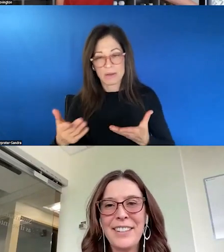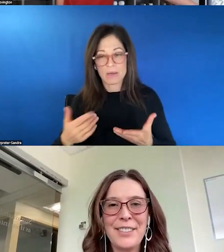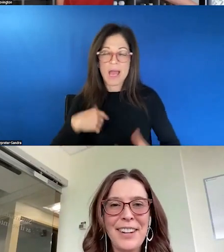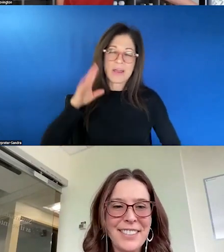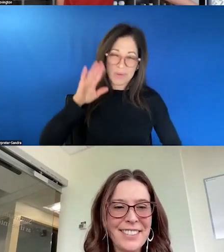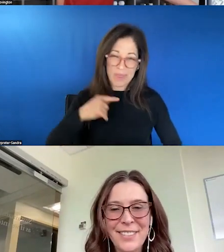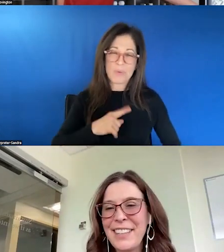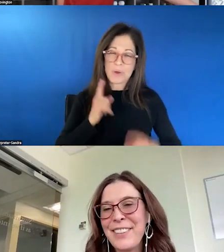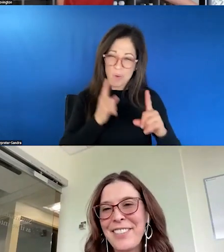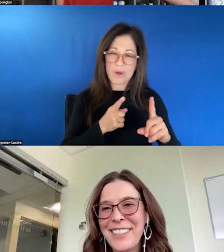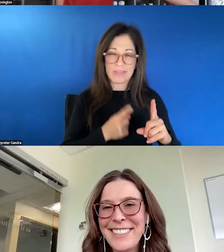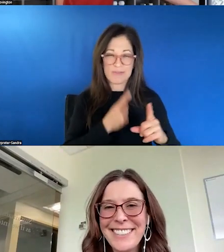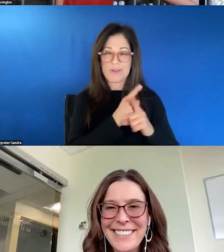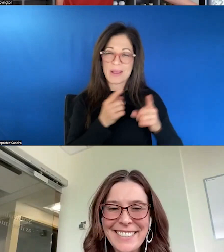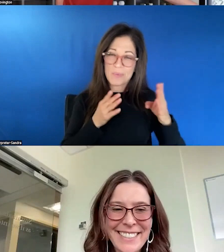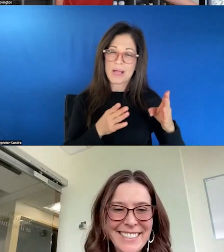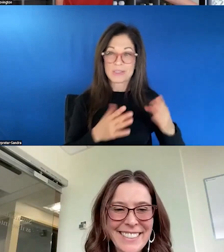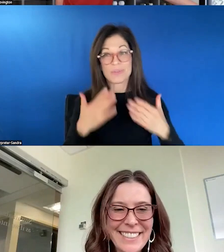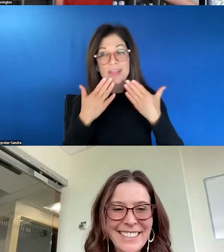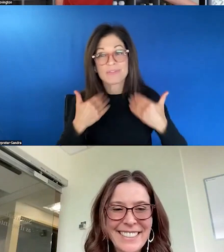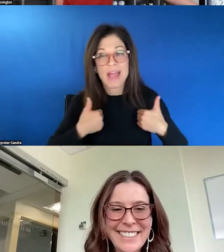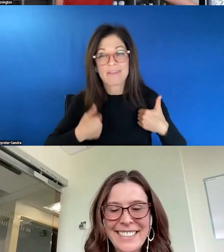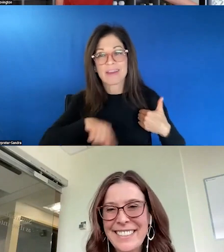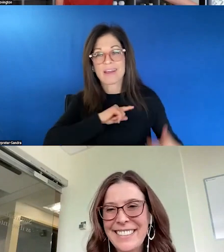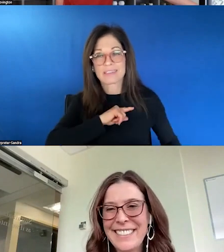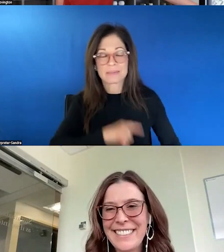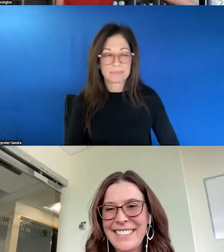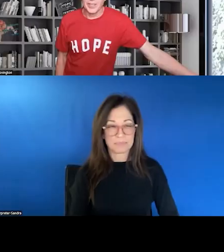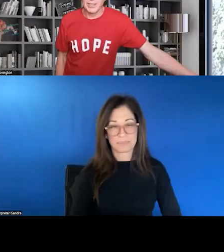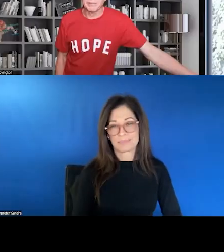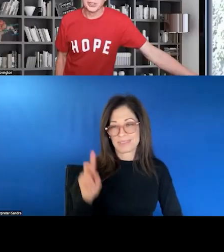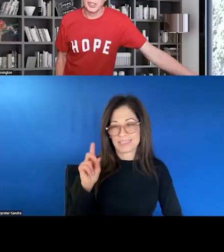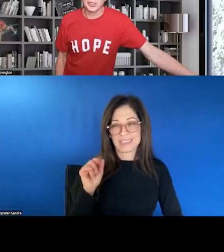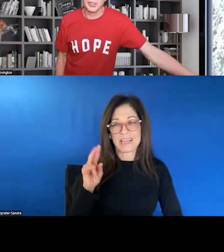RIGHT DIRECTION. THANKS FOR HAVING US. >> LOOK, WE ARE BUILDING INFRASTRUCTURE